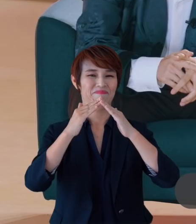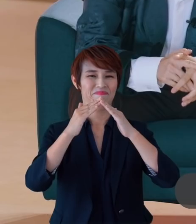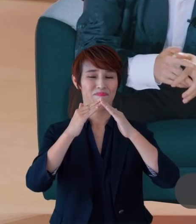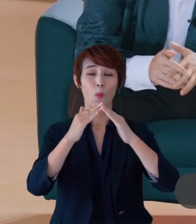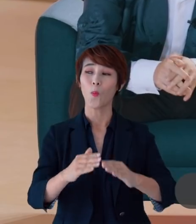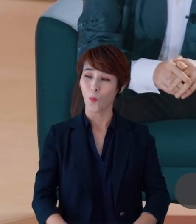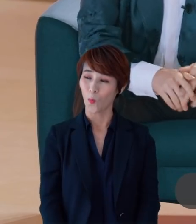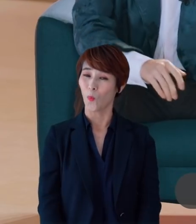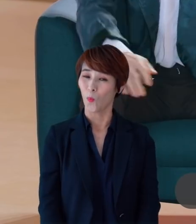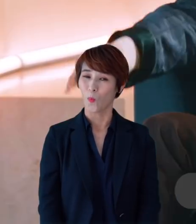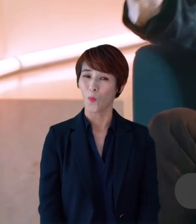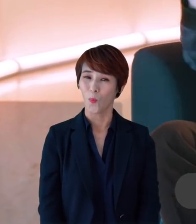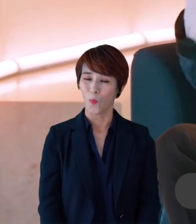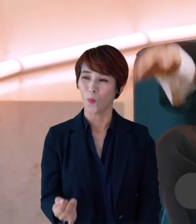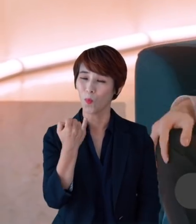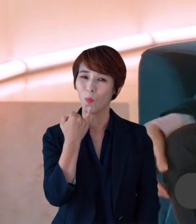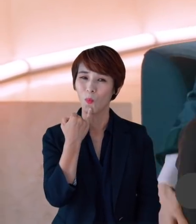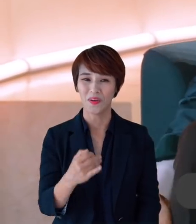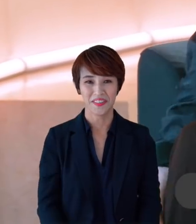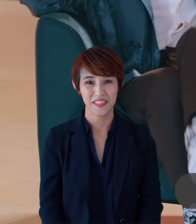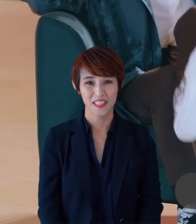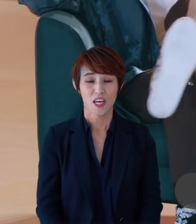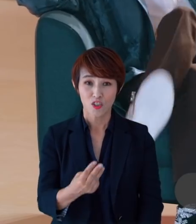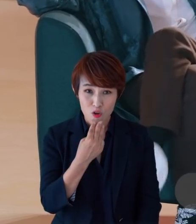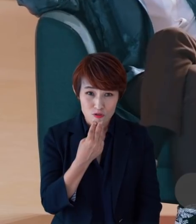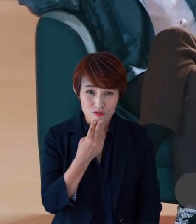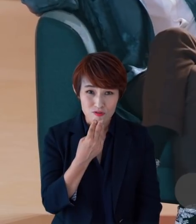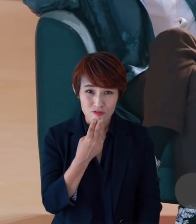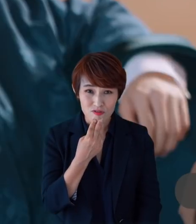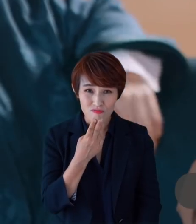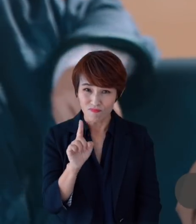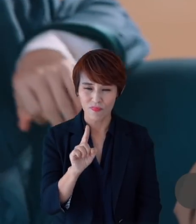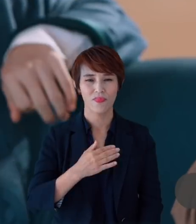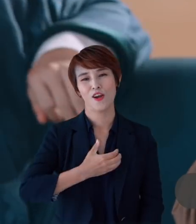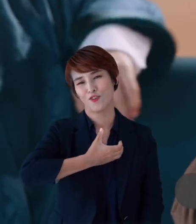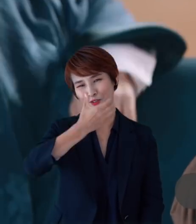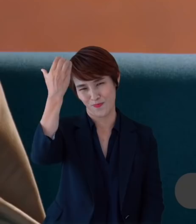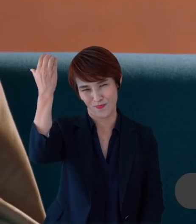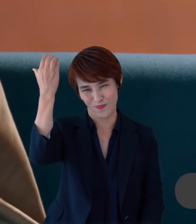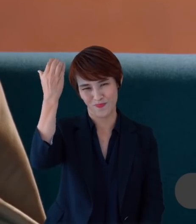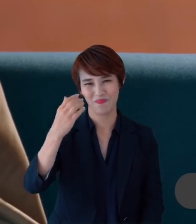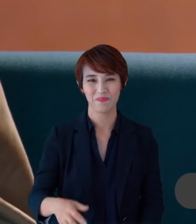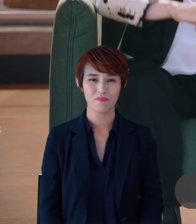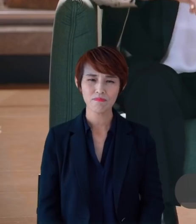J-Hope: That’s a good start. Jin: Yup! Seoul is my home! V: Seoul is my dream. j-hope: Woah...